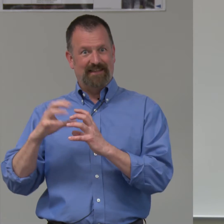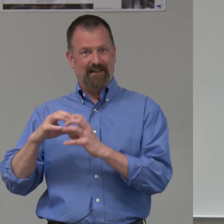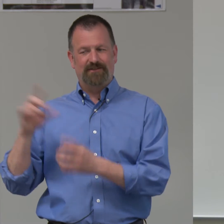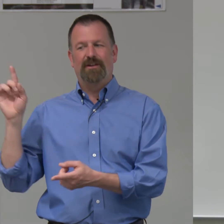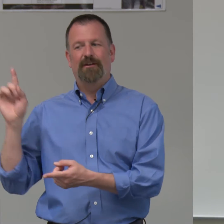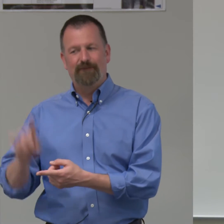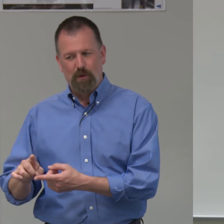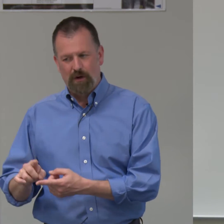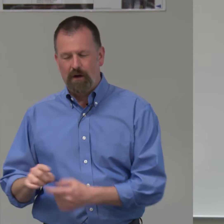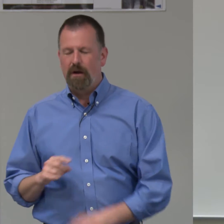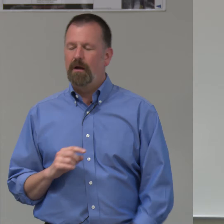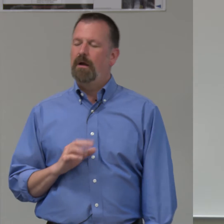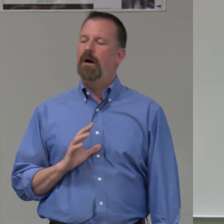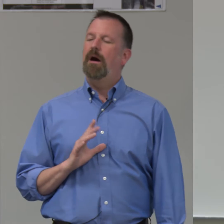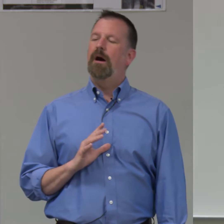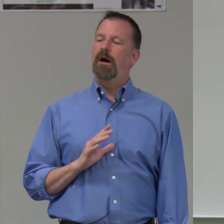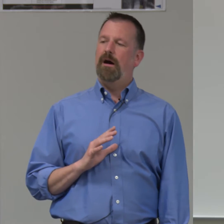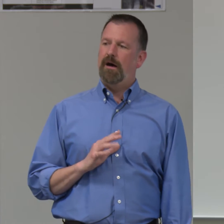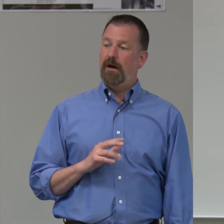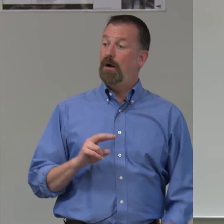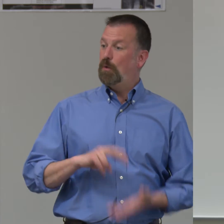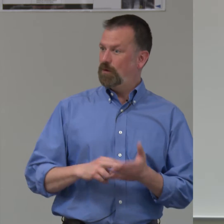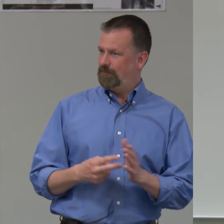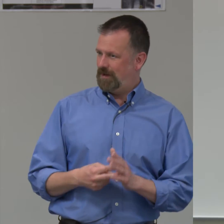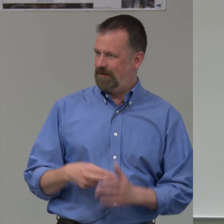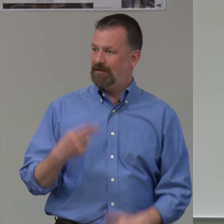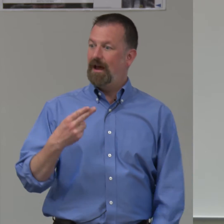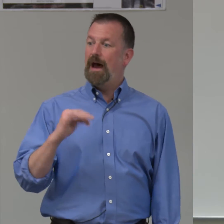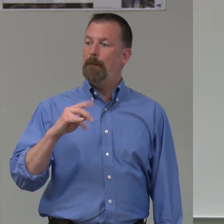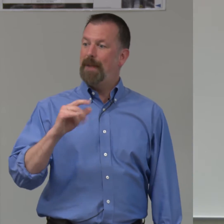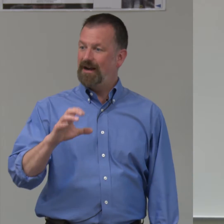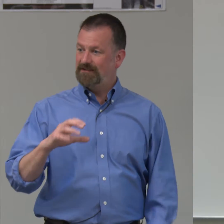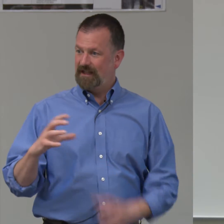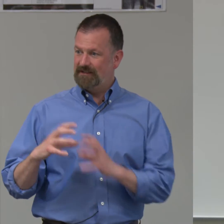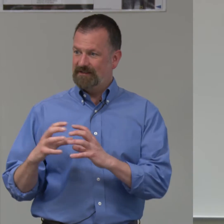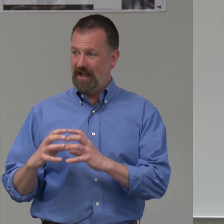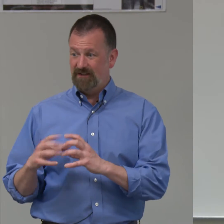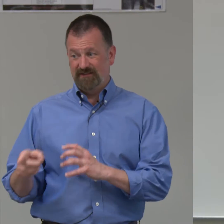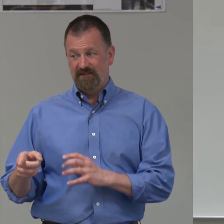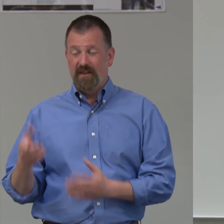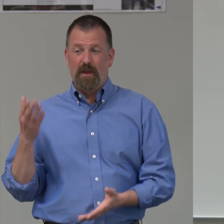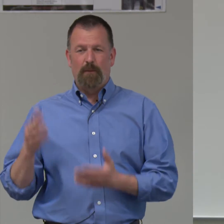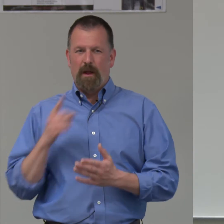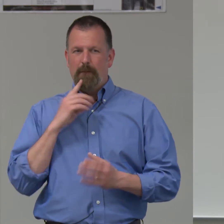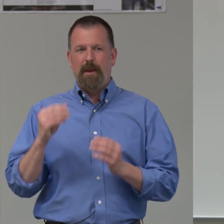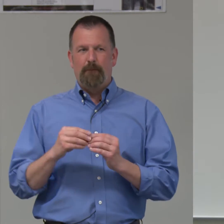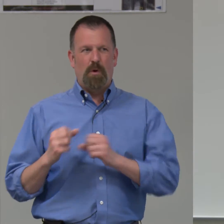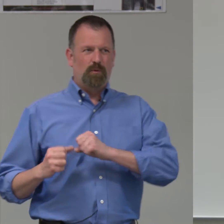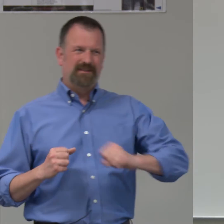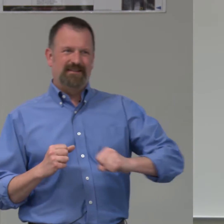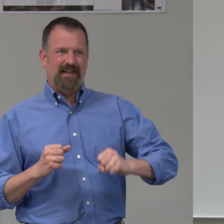So this tells us that these hypoxic cells are also probably going to be more resistant